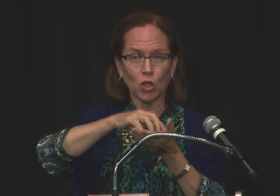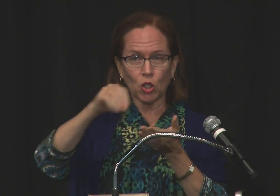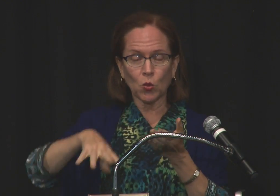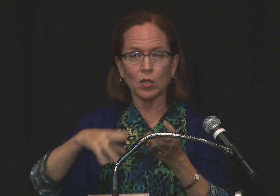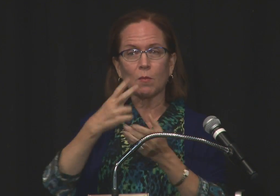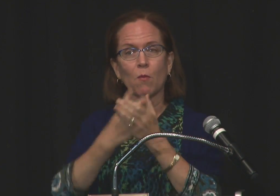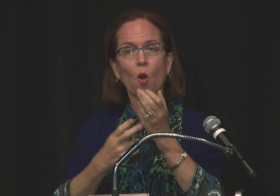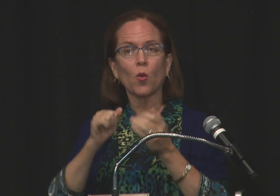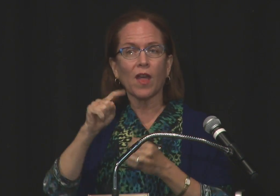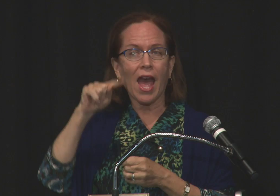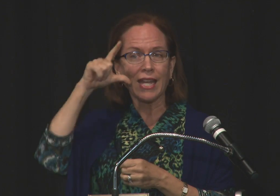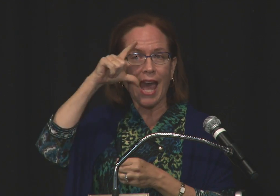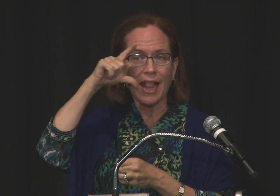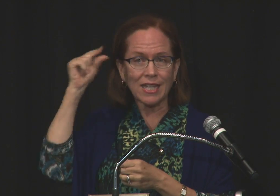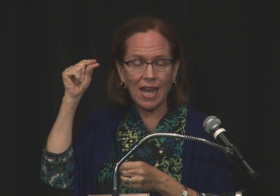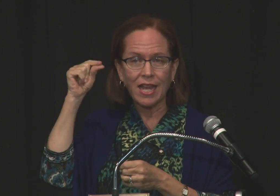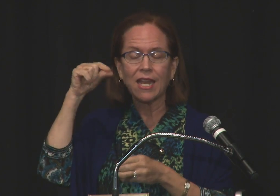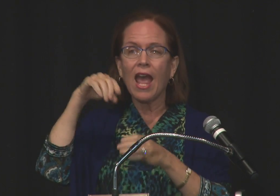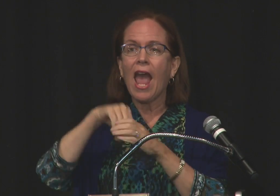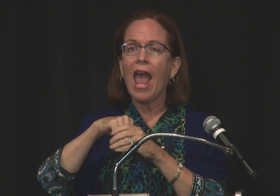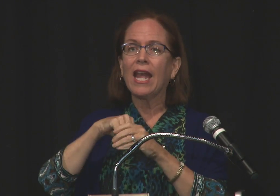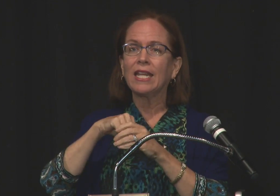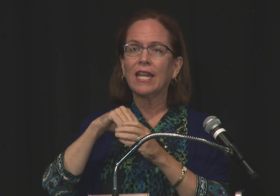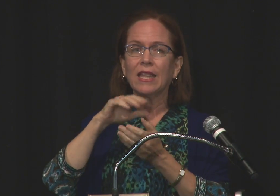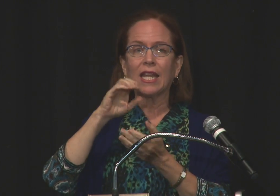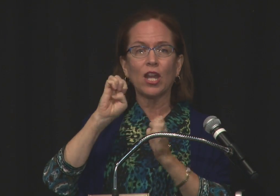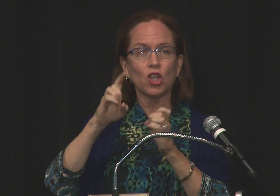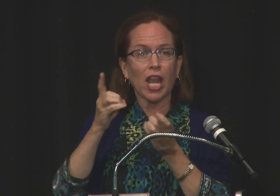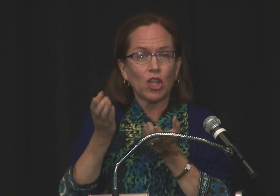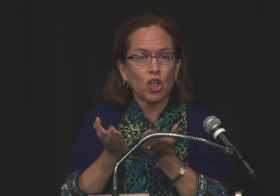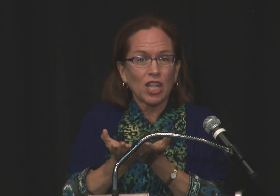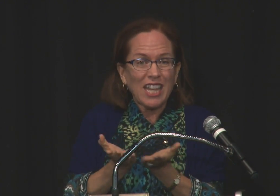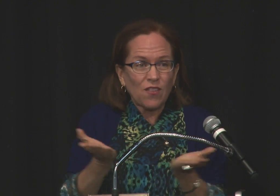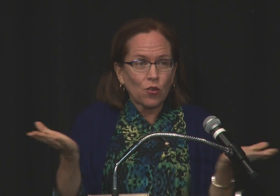students, both at Gallaudet and in the education delivered